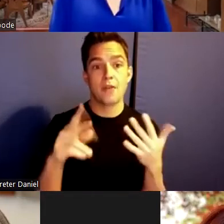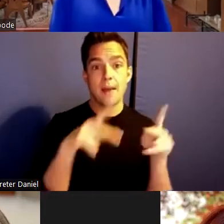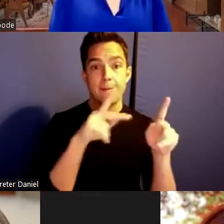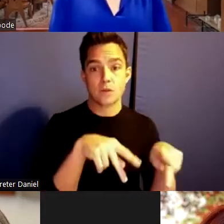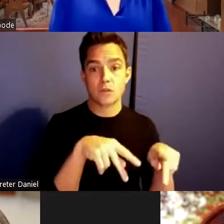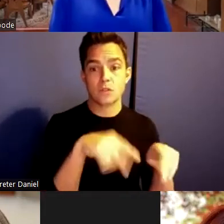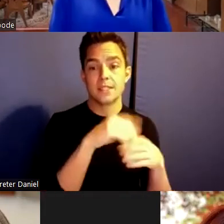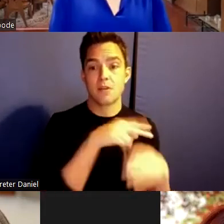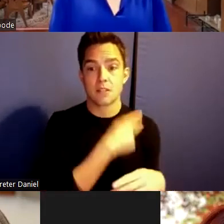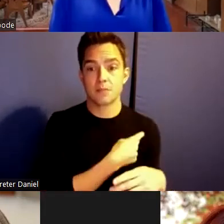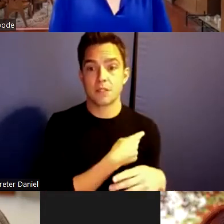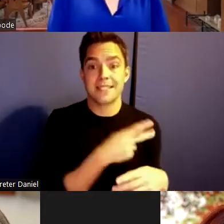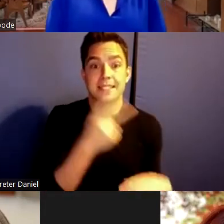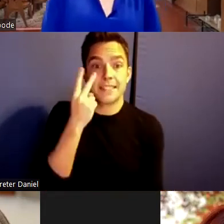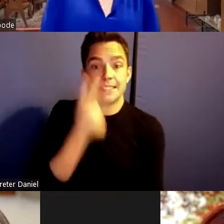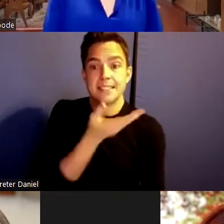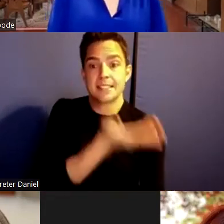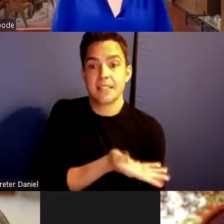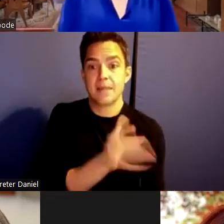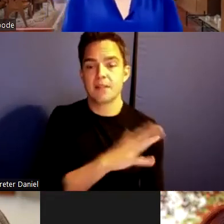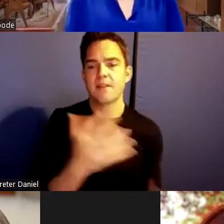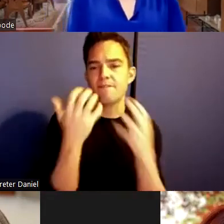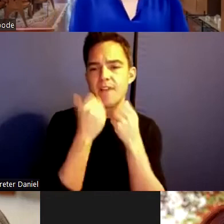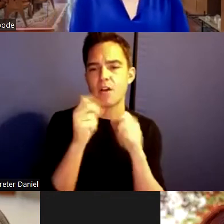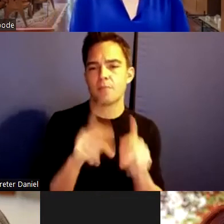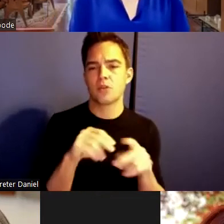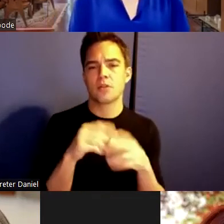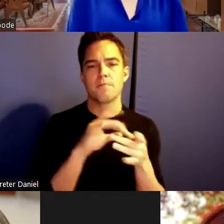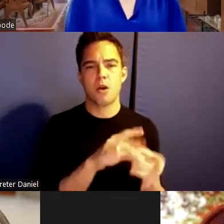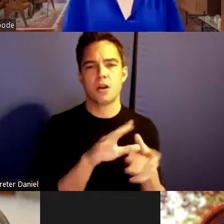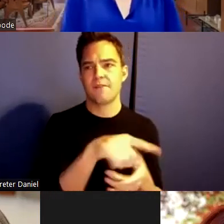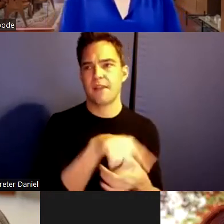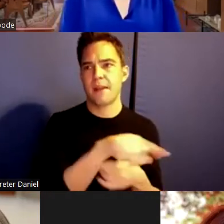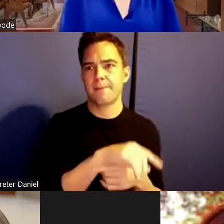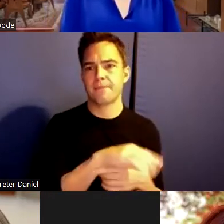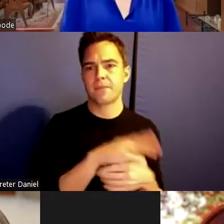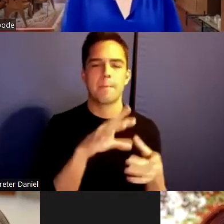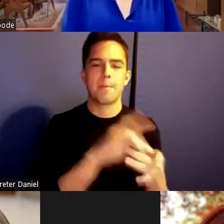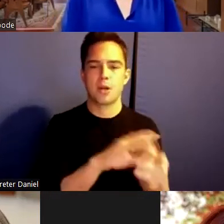hospital sees them as a valued person. And part of them a part of that. Peter Smith, a